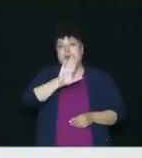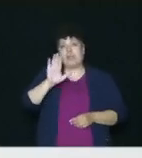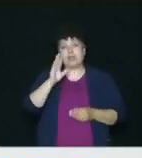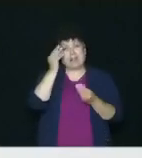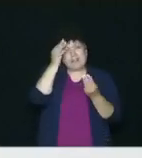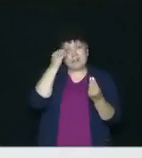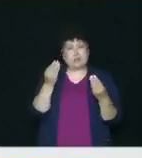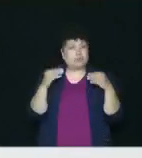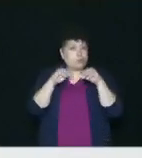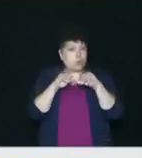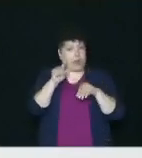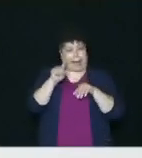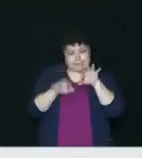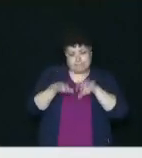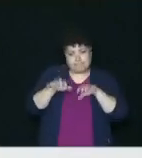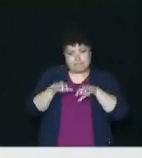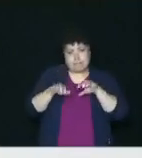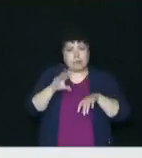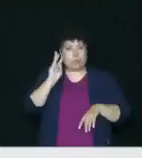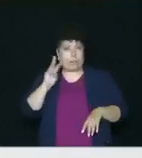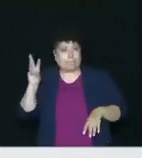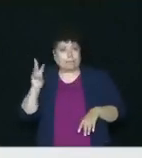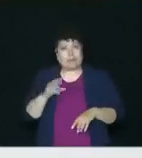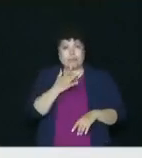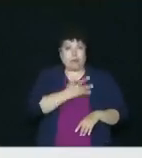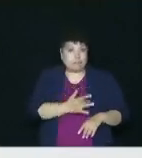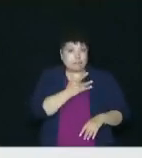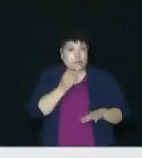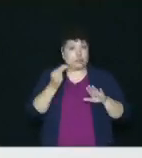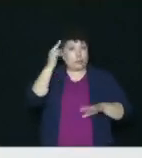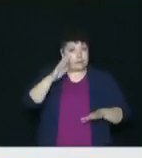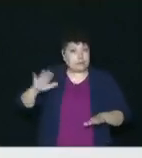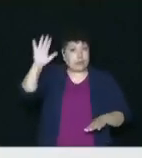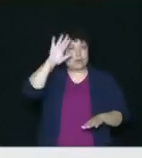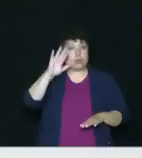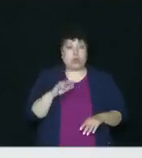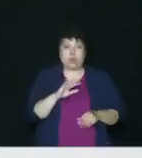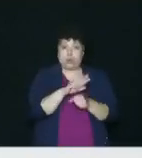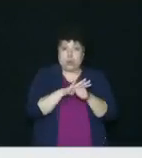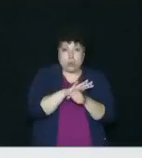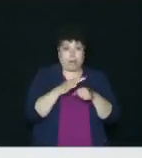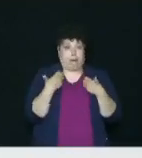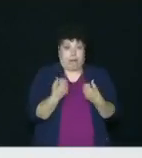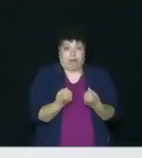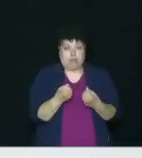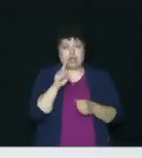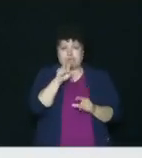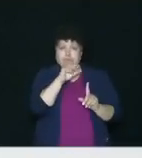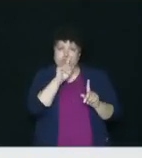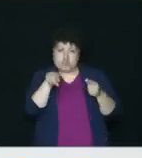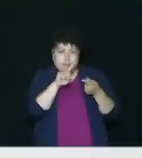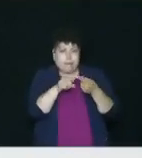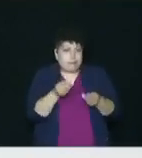CHILDREN IN THIS AGE GROUP. PLEASE CHECK YOUR PROVINCIAL